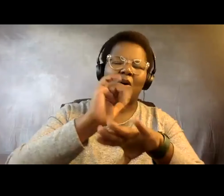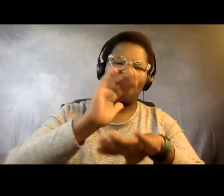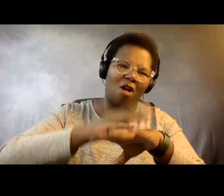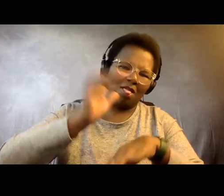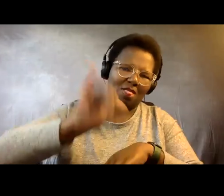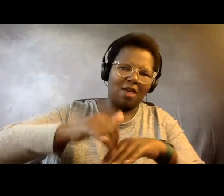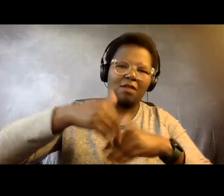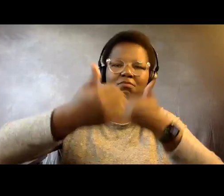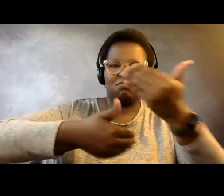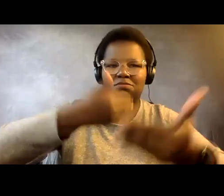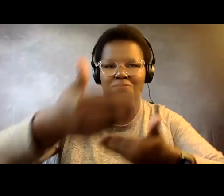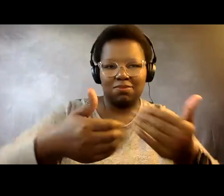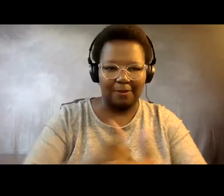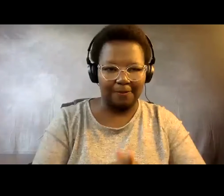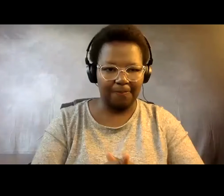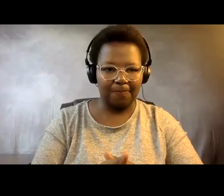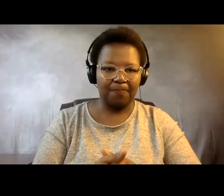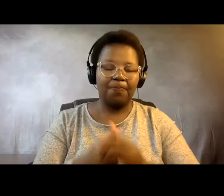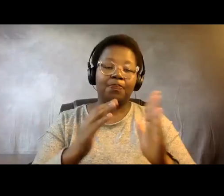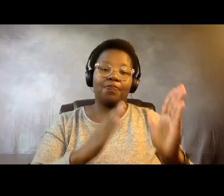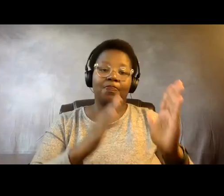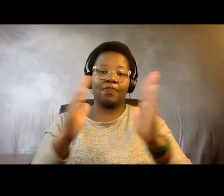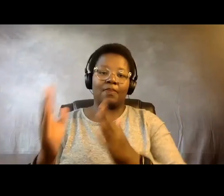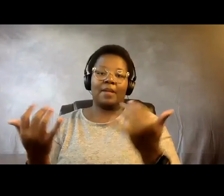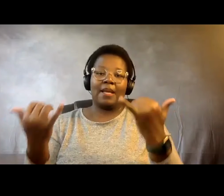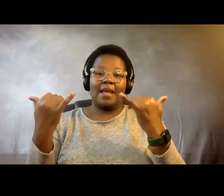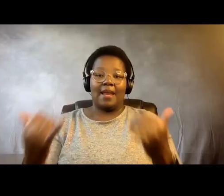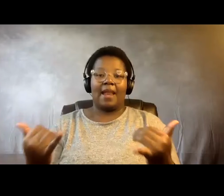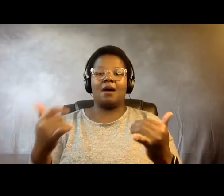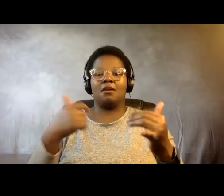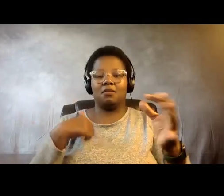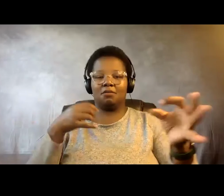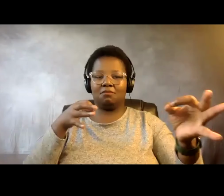While preparing this talk, I try to kind of organize what I feel comfortable